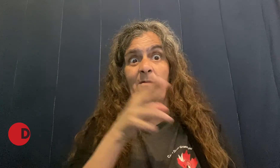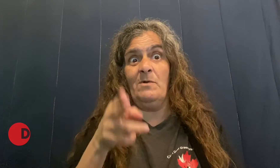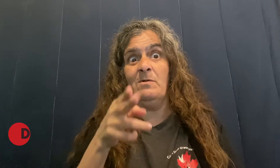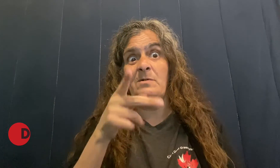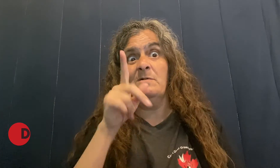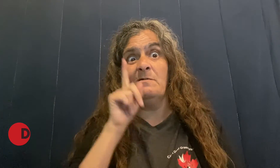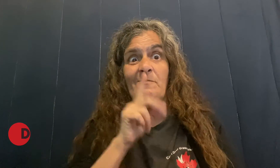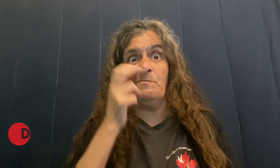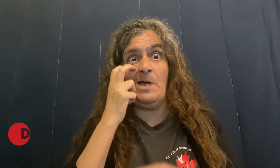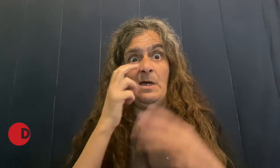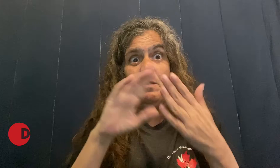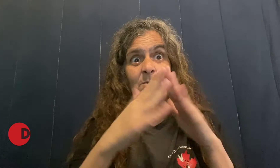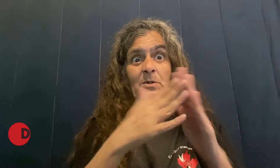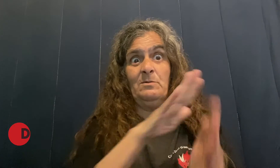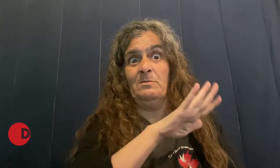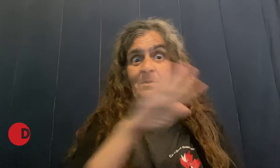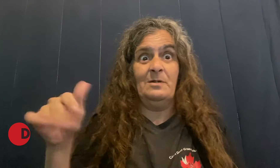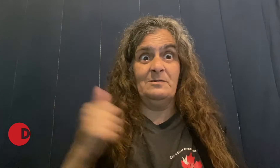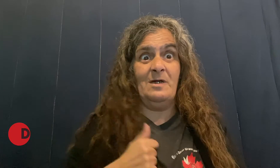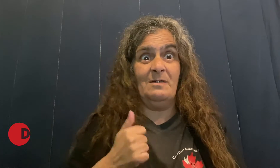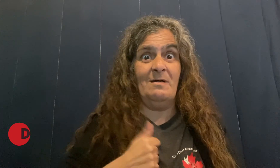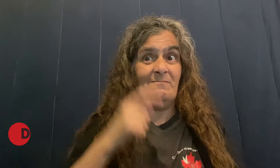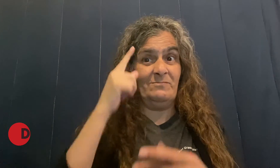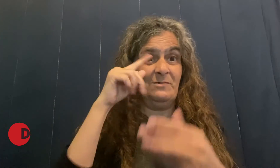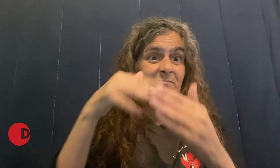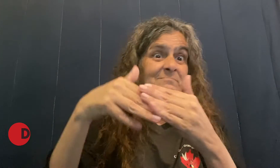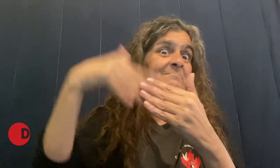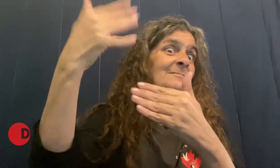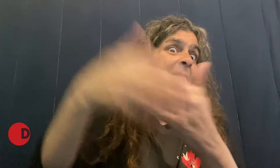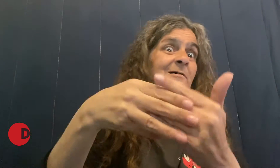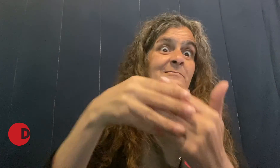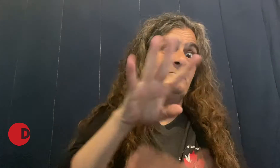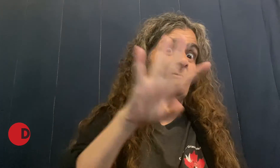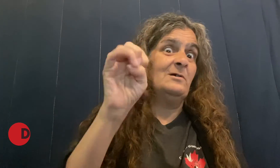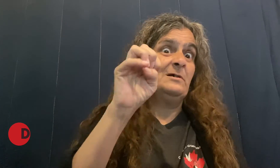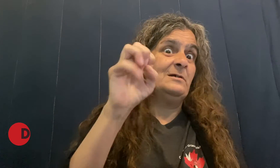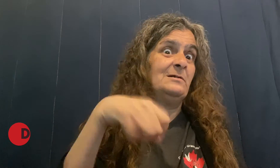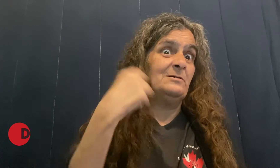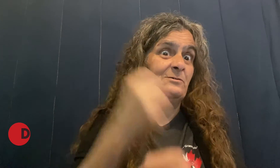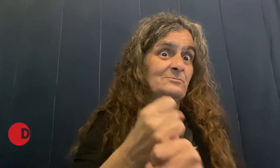hard of hearing and DeafBlind communities across Canada for the next 40 years.